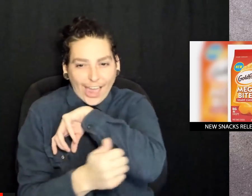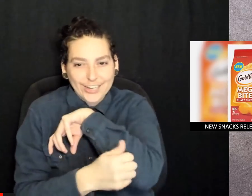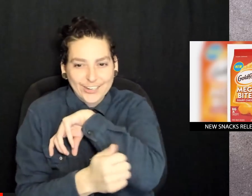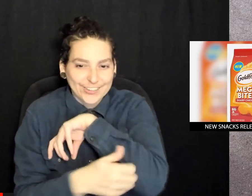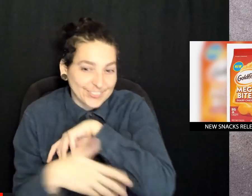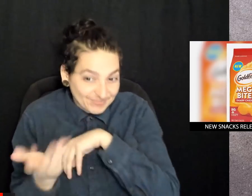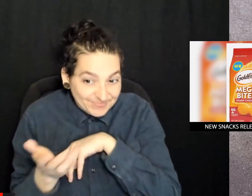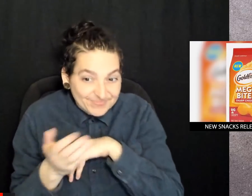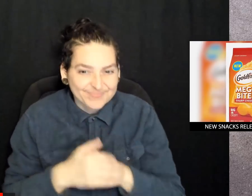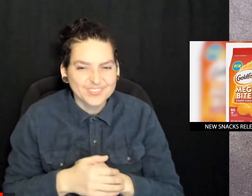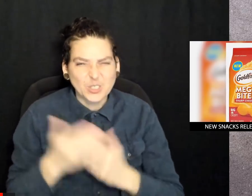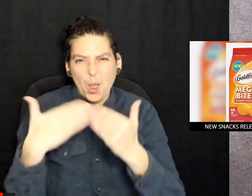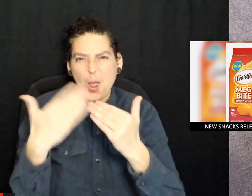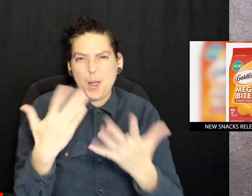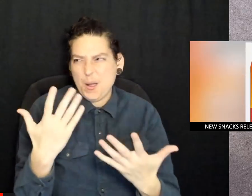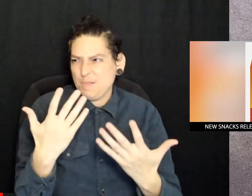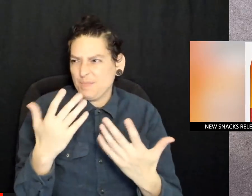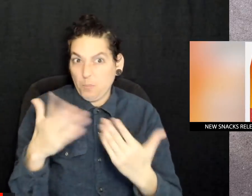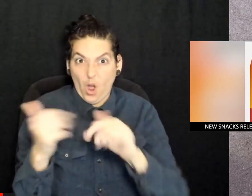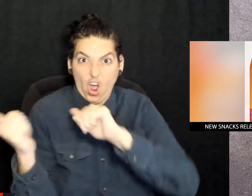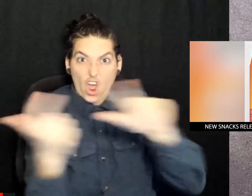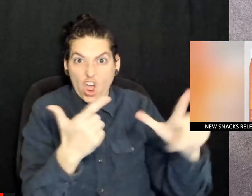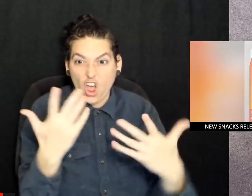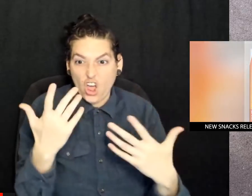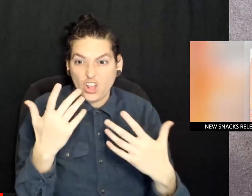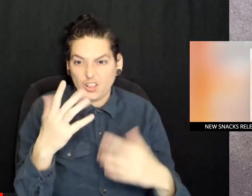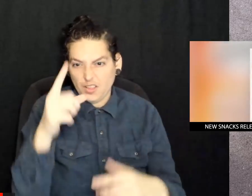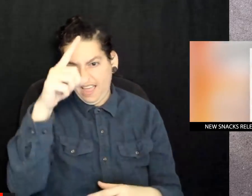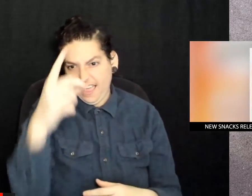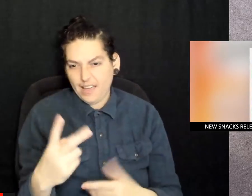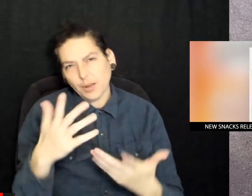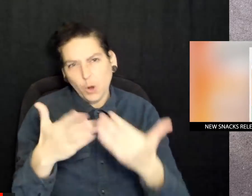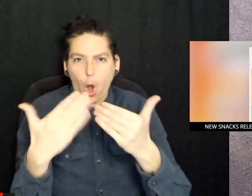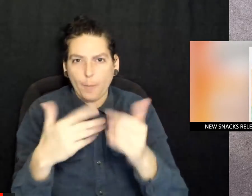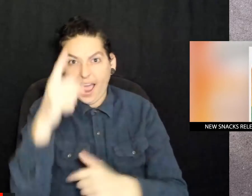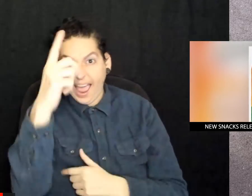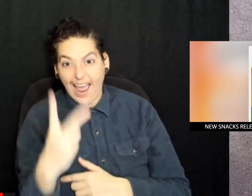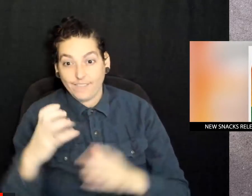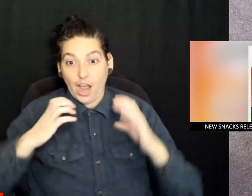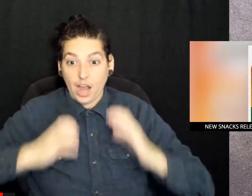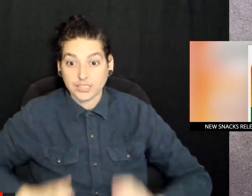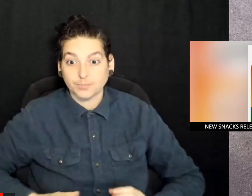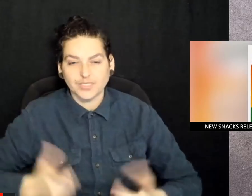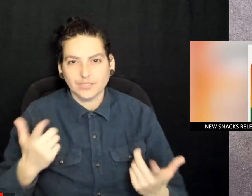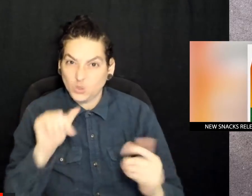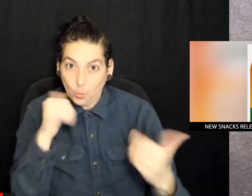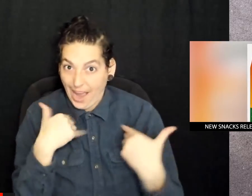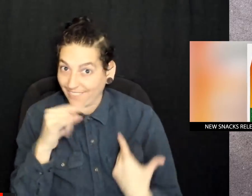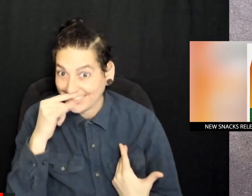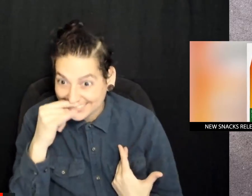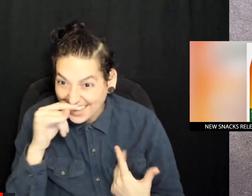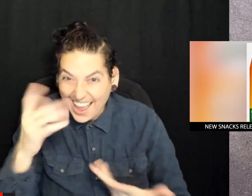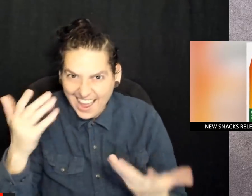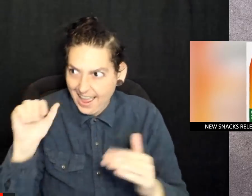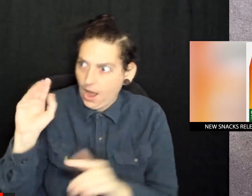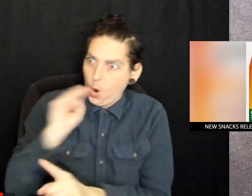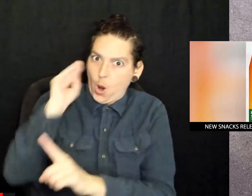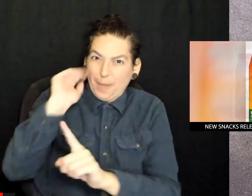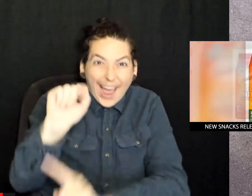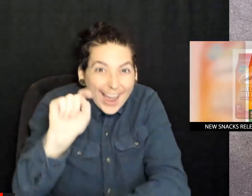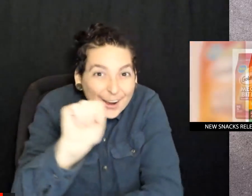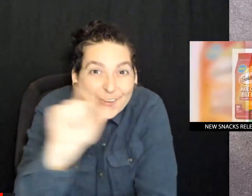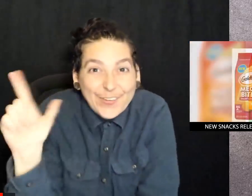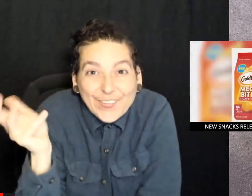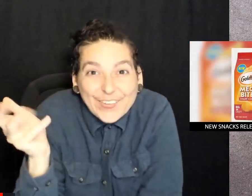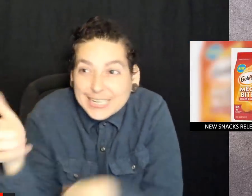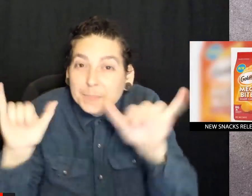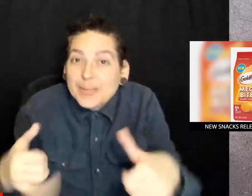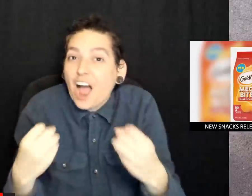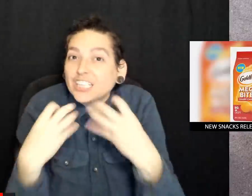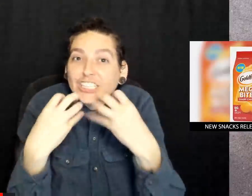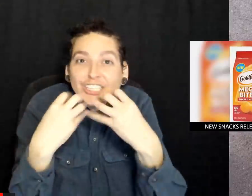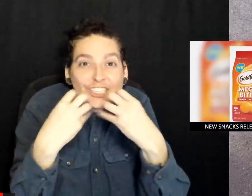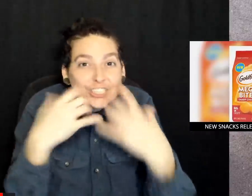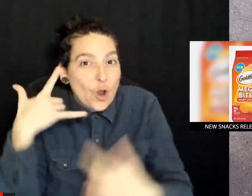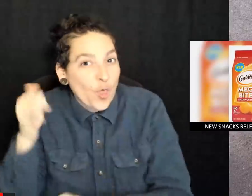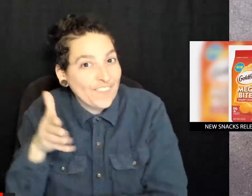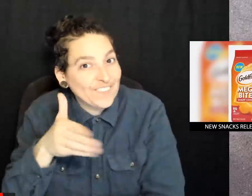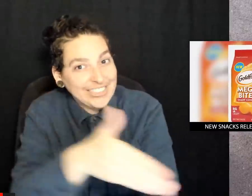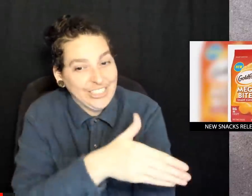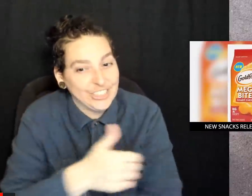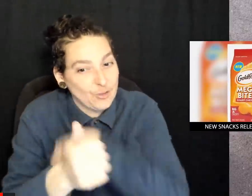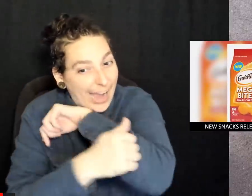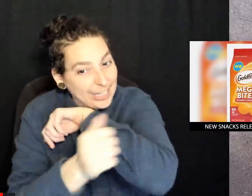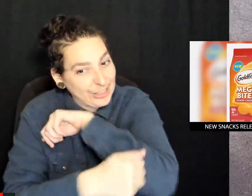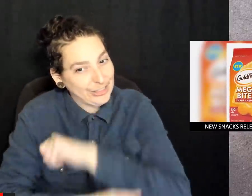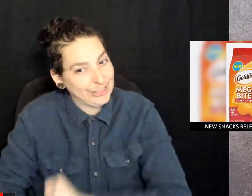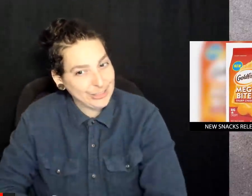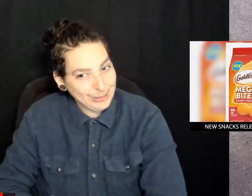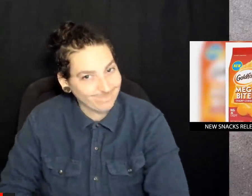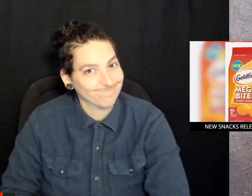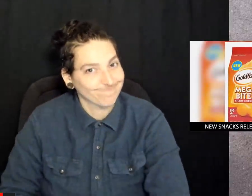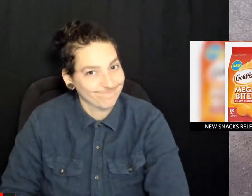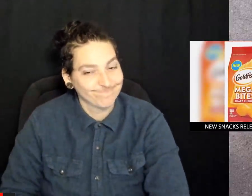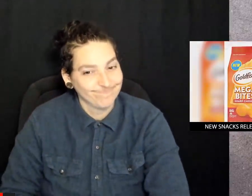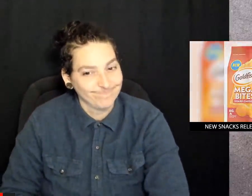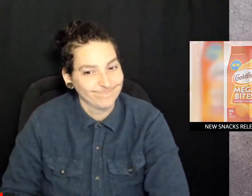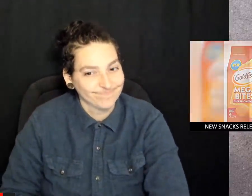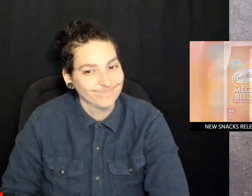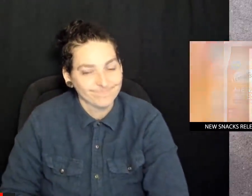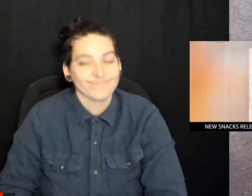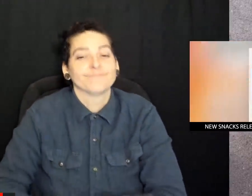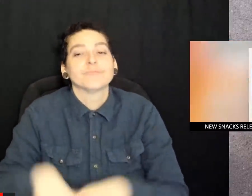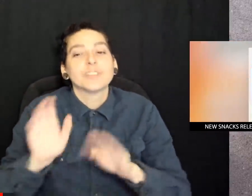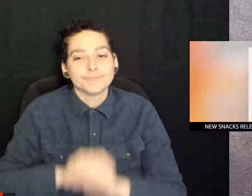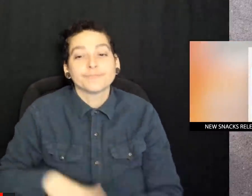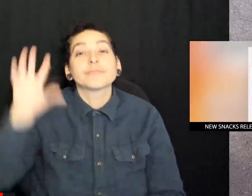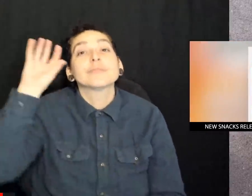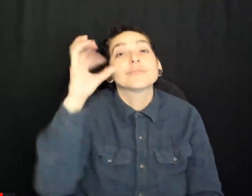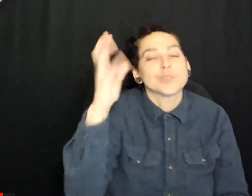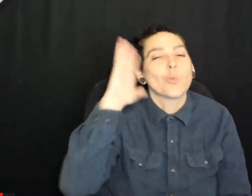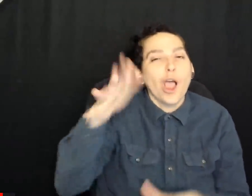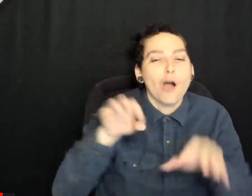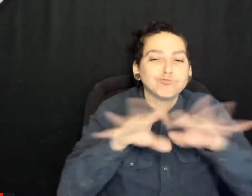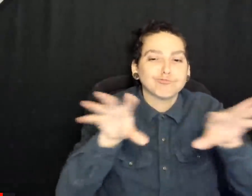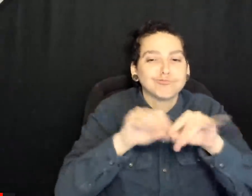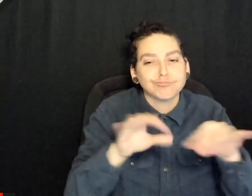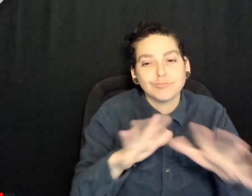the crackers in fact almost half of its customers don't have kids in the house at all Sign1News